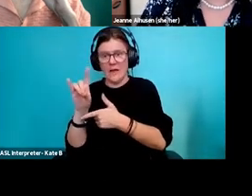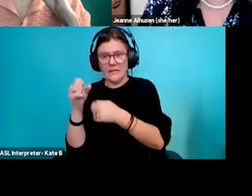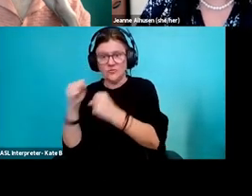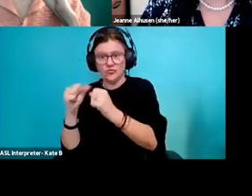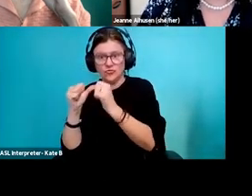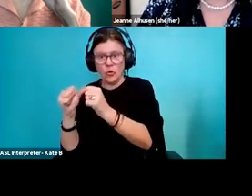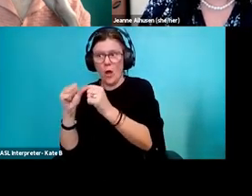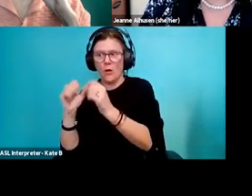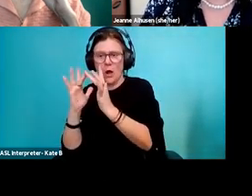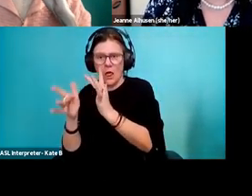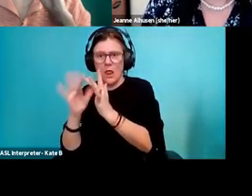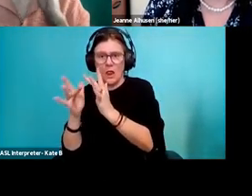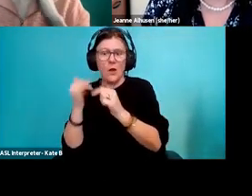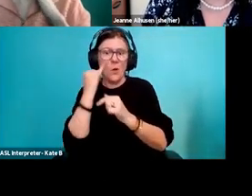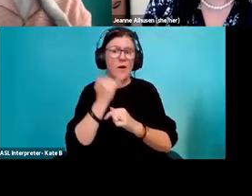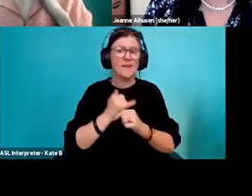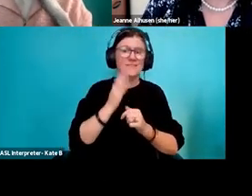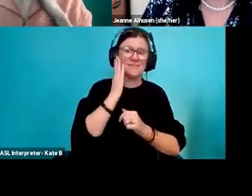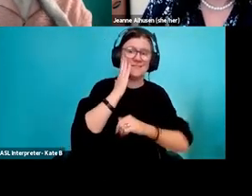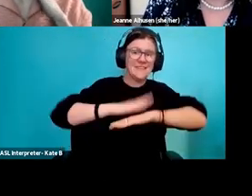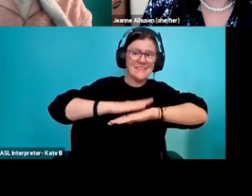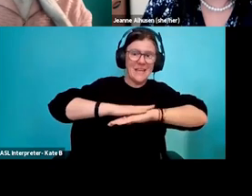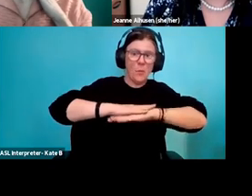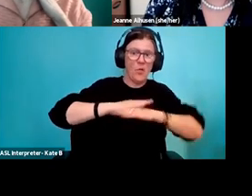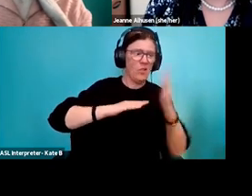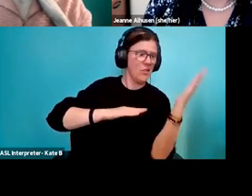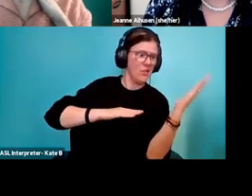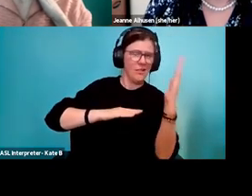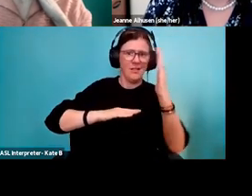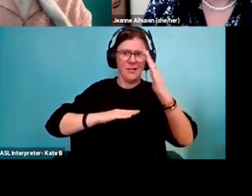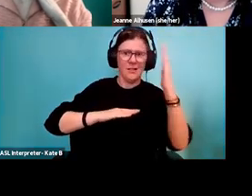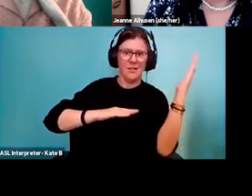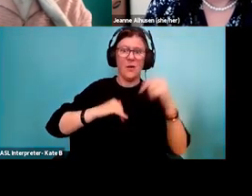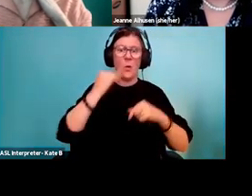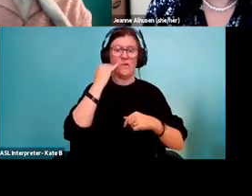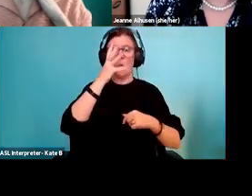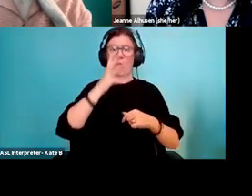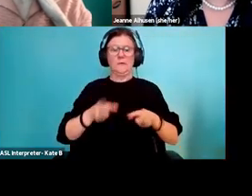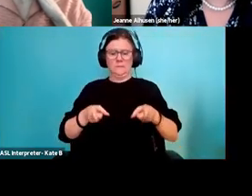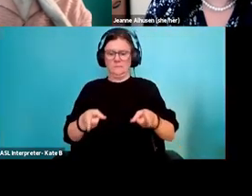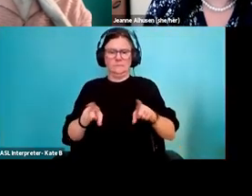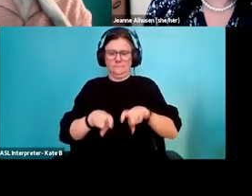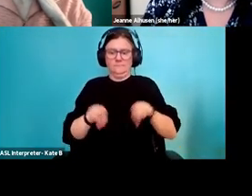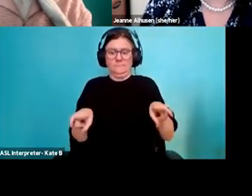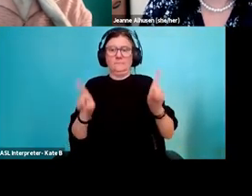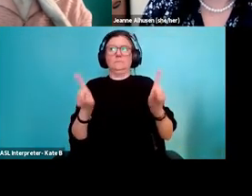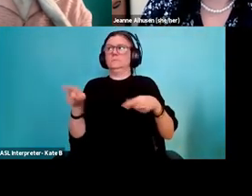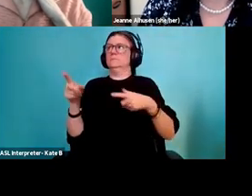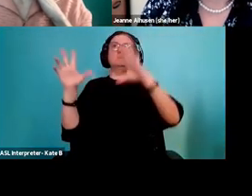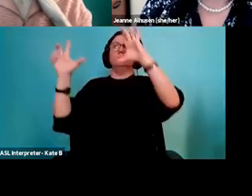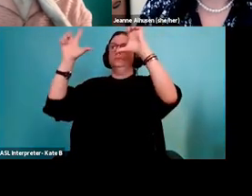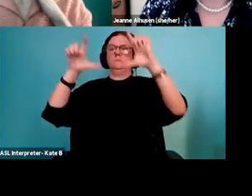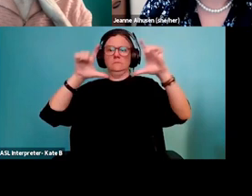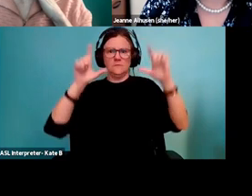the position that a woman is in during labor. So, substantial barriers in the care setting.